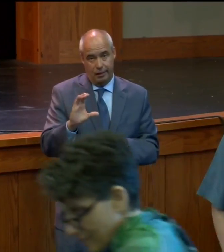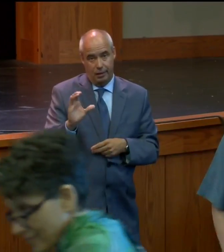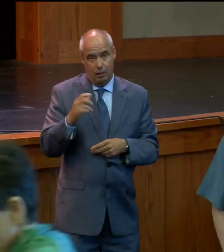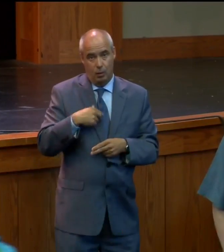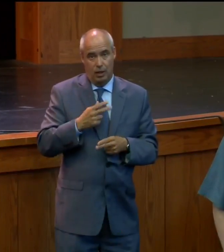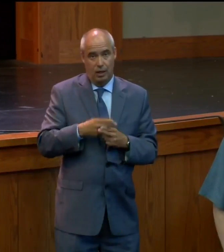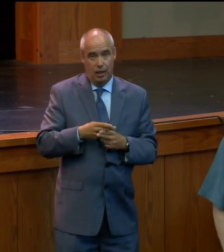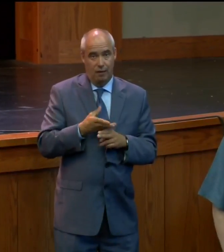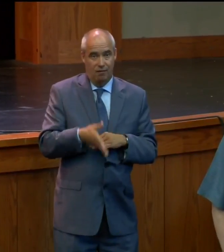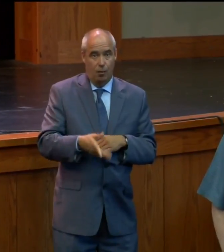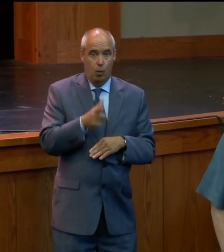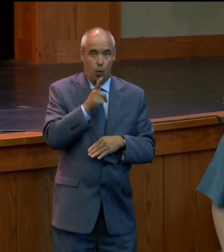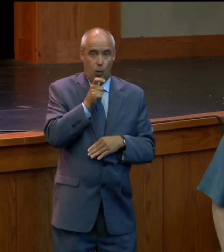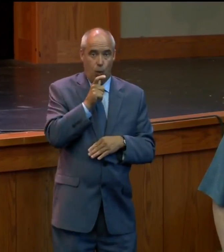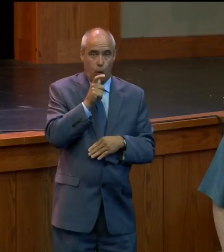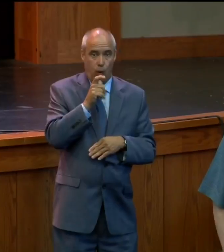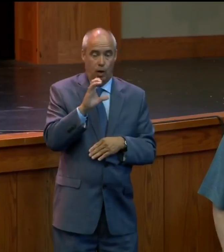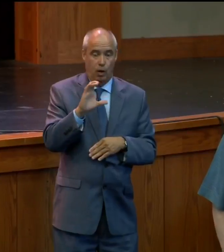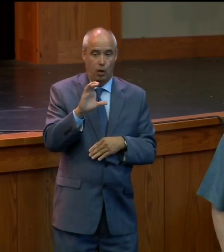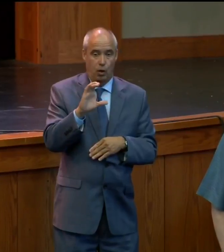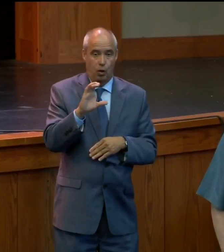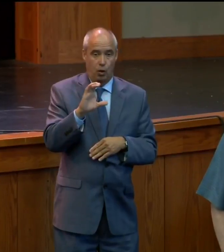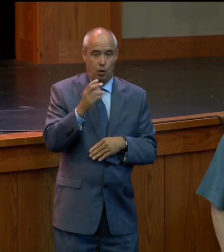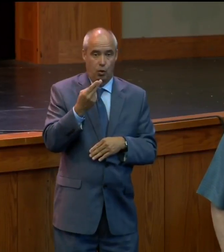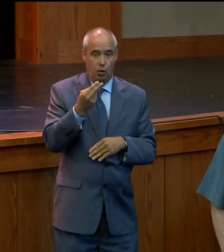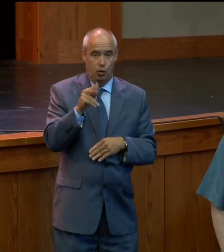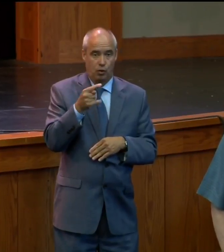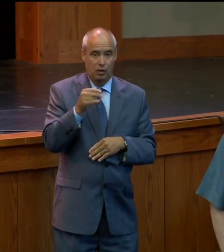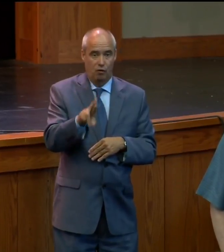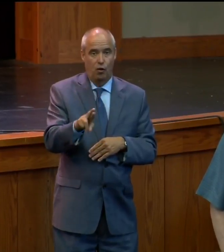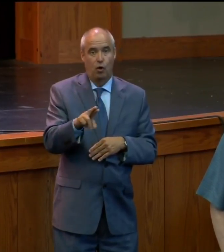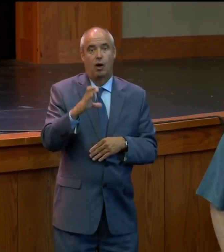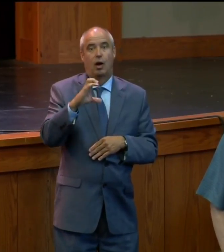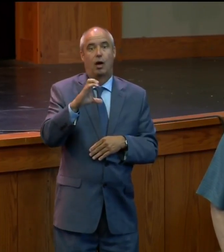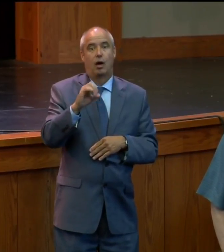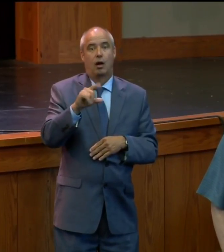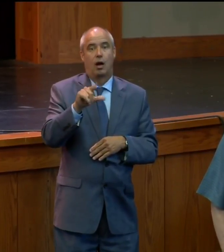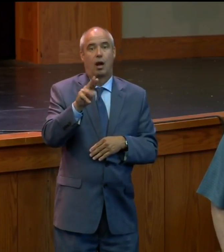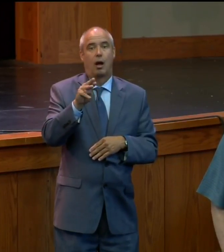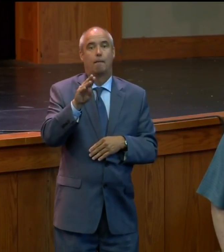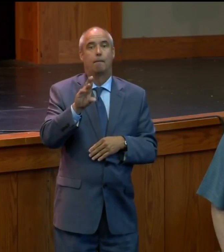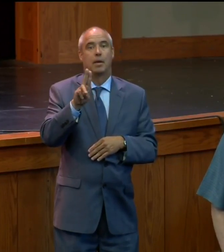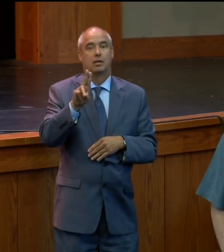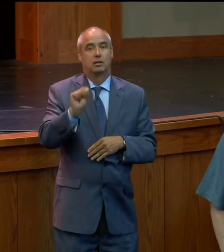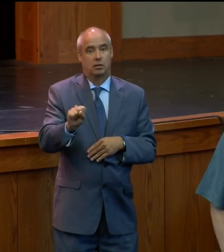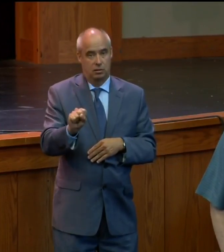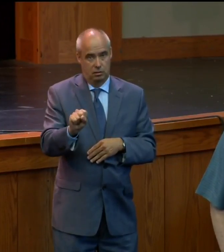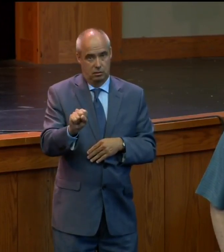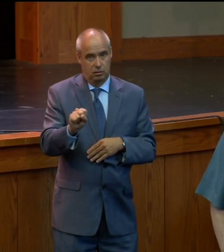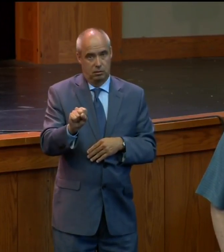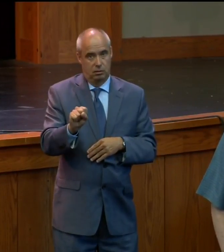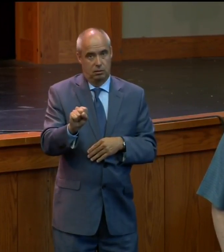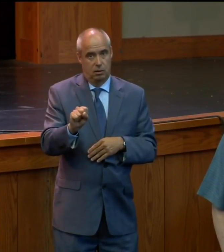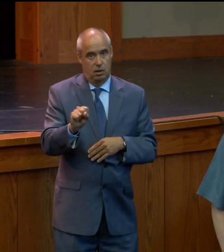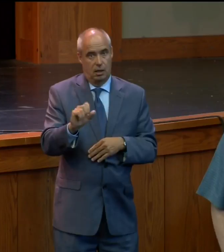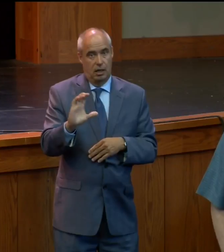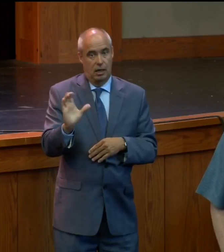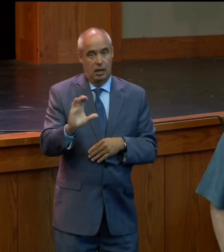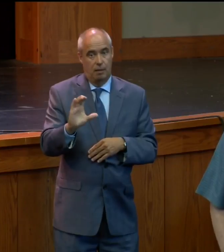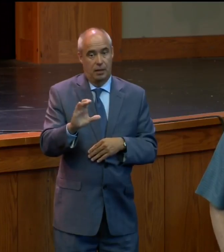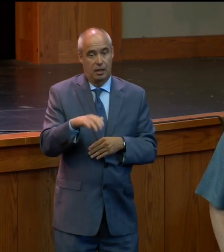AFTER CHRISTOPHER COLUMBUS, AND WE WERE COLUMBIA TERRITORY